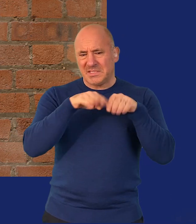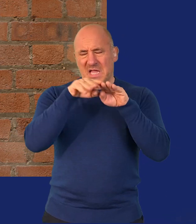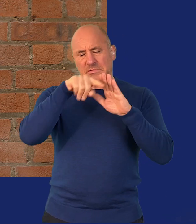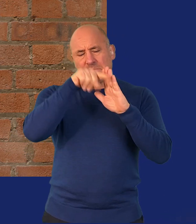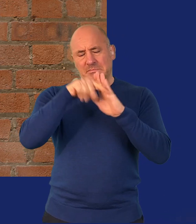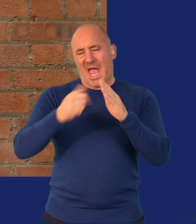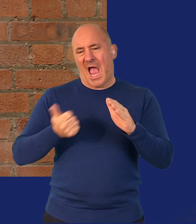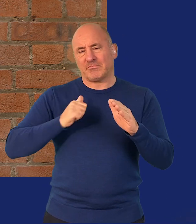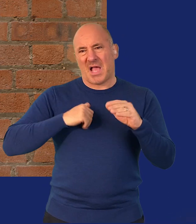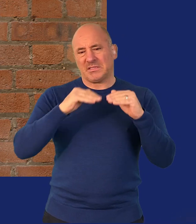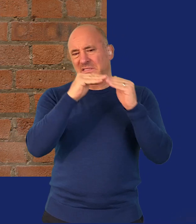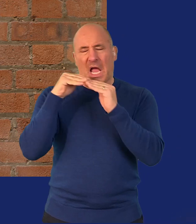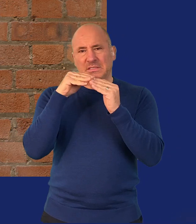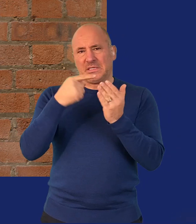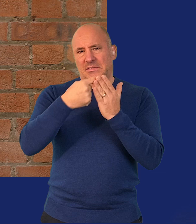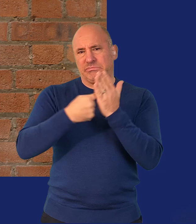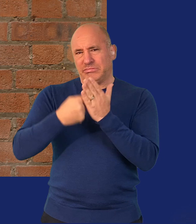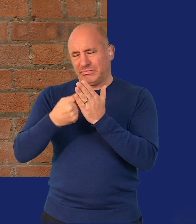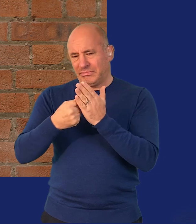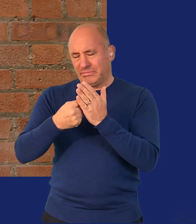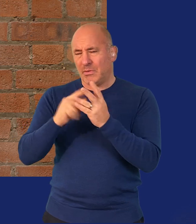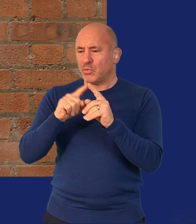standard and best practice. Mm hmm, yeah.